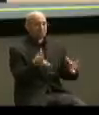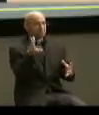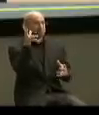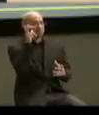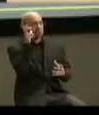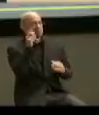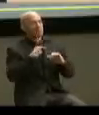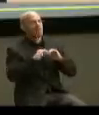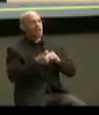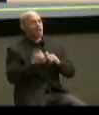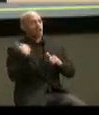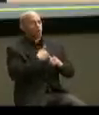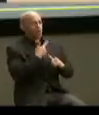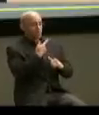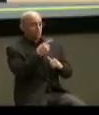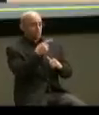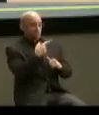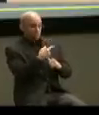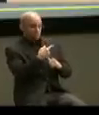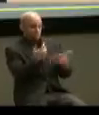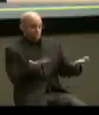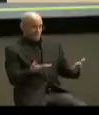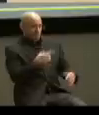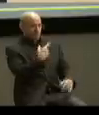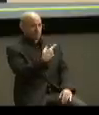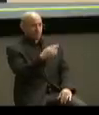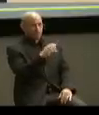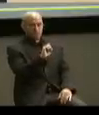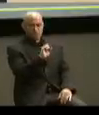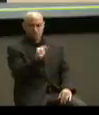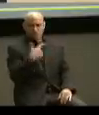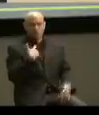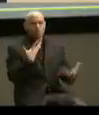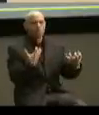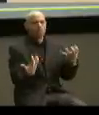YOU HEARD ABOUT HOW WE AT GSA ARE TRYING TO ENGAGE WITH BOTH